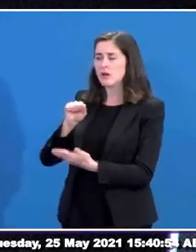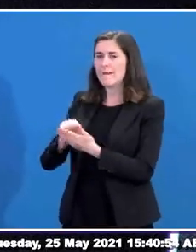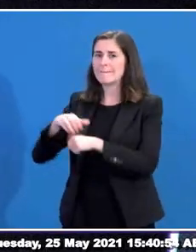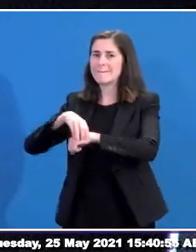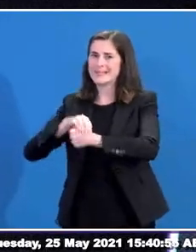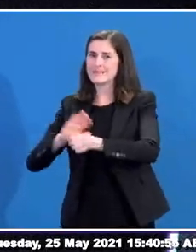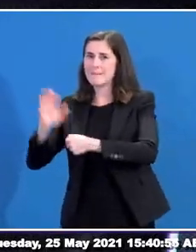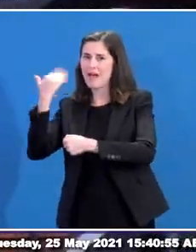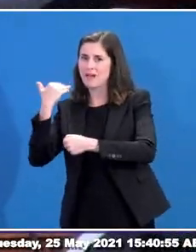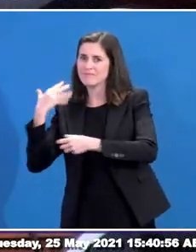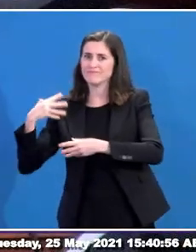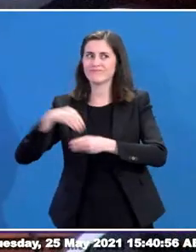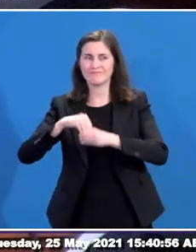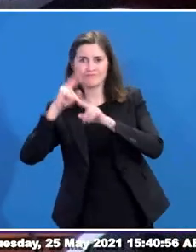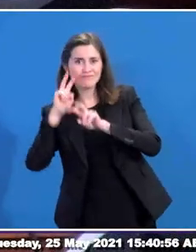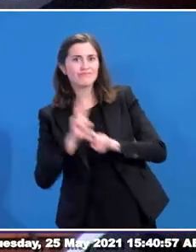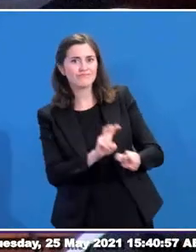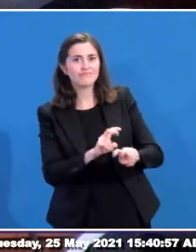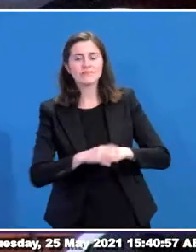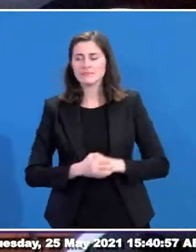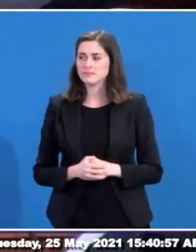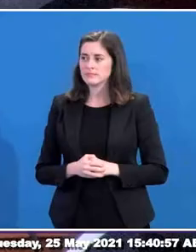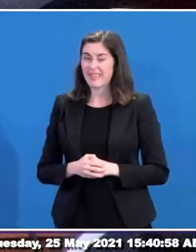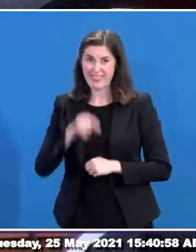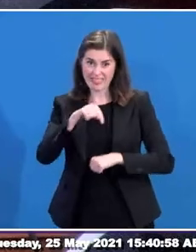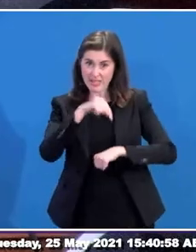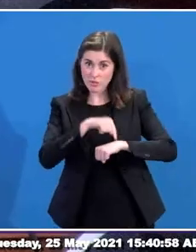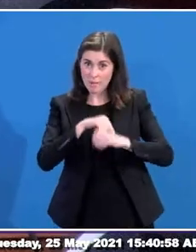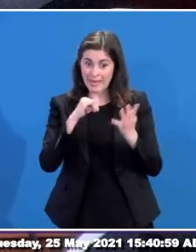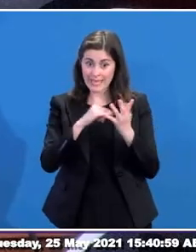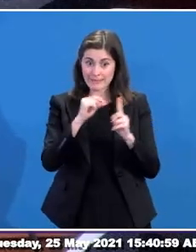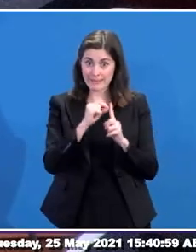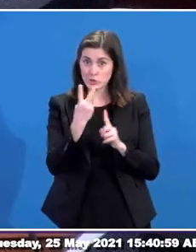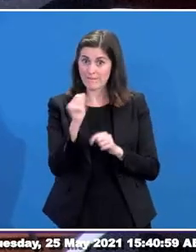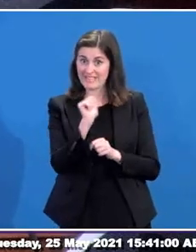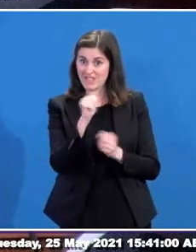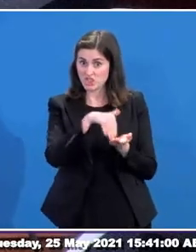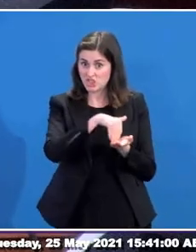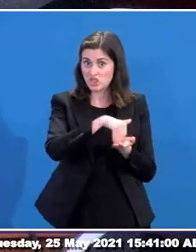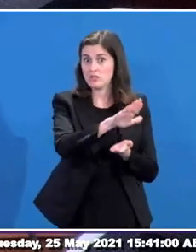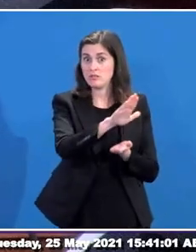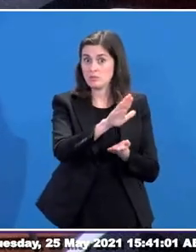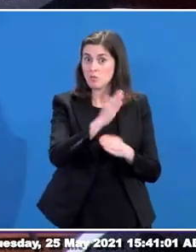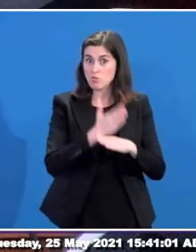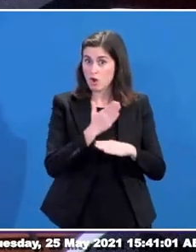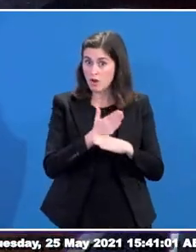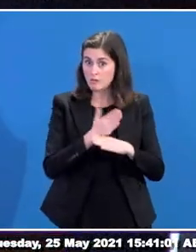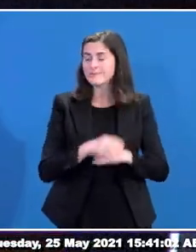And by this stage SP2 had been dismissed so he was no longer working? That is my understanding.